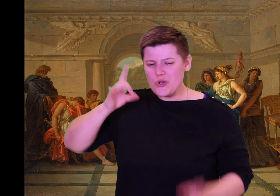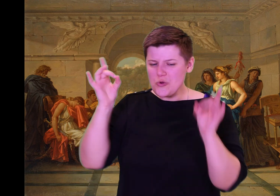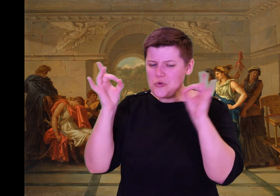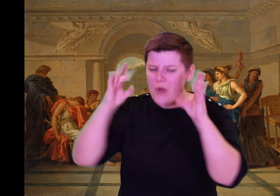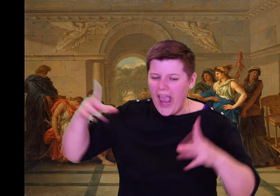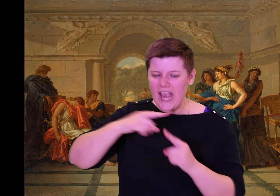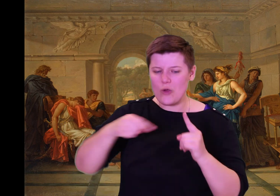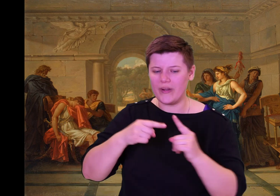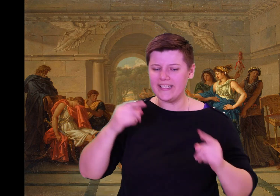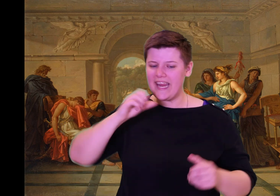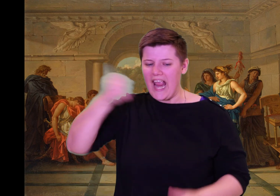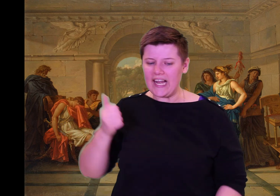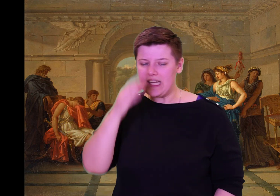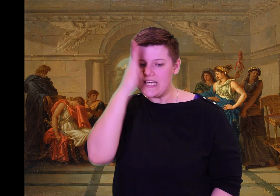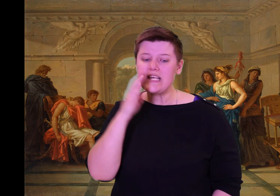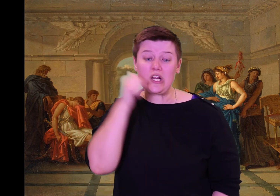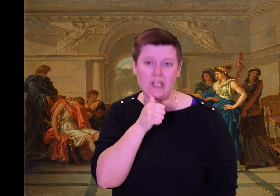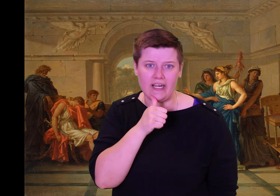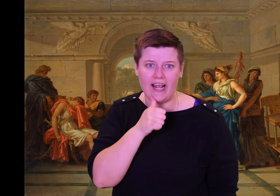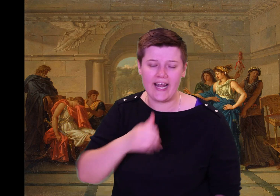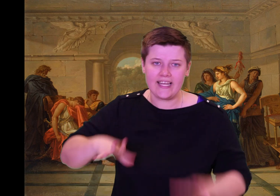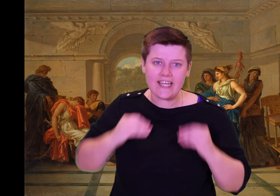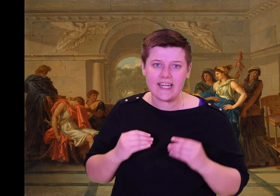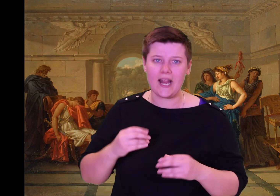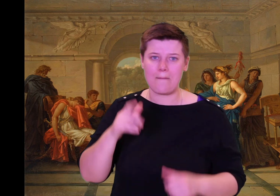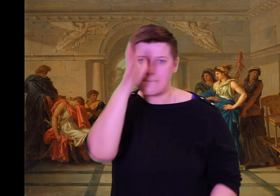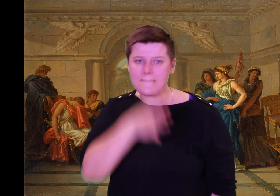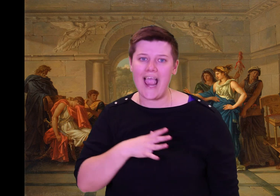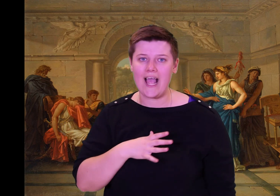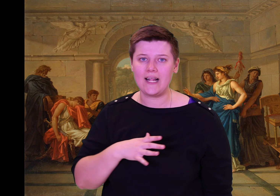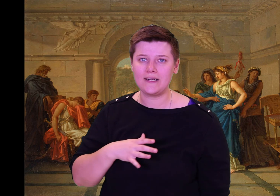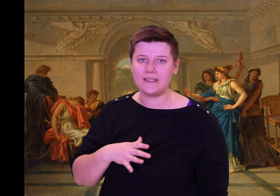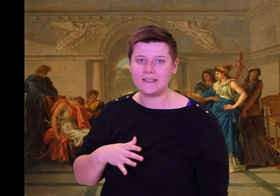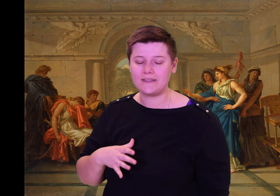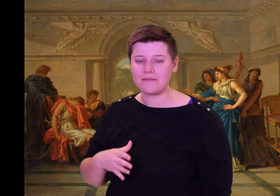All his friends were killed out on the wine-dark sea.